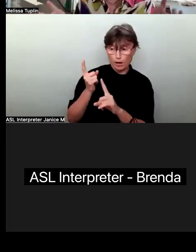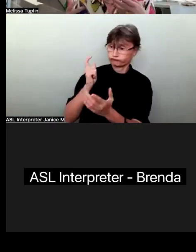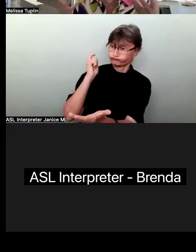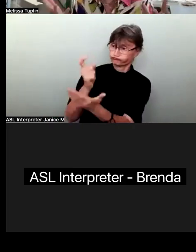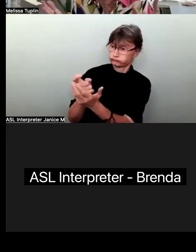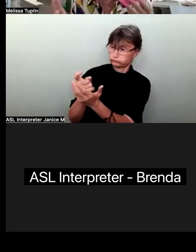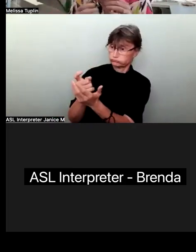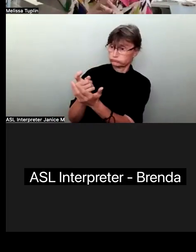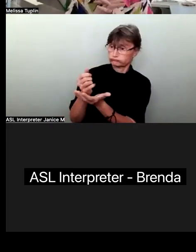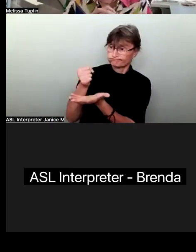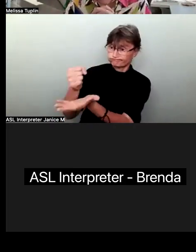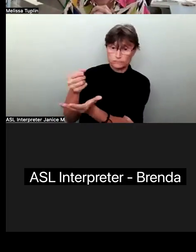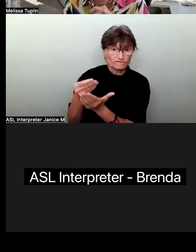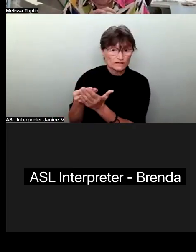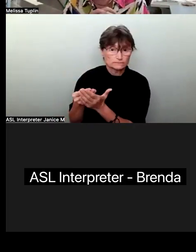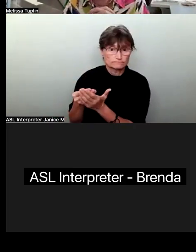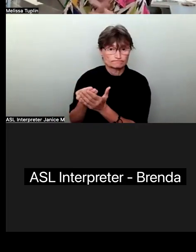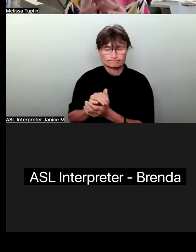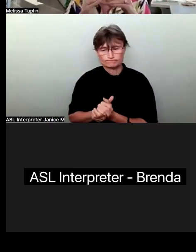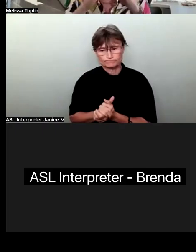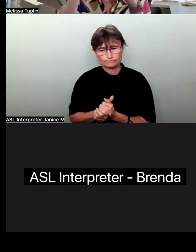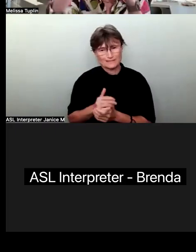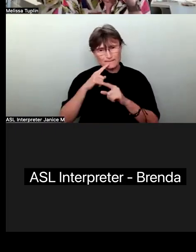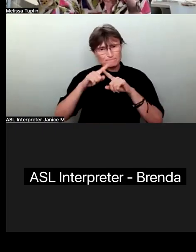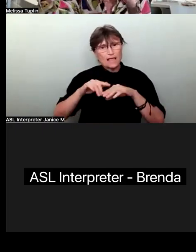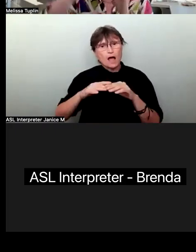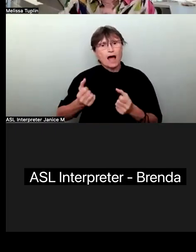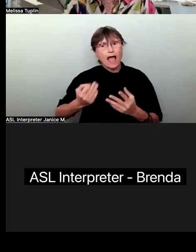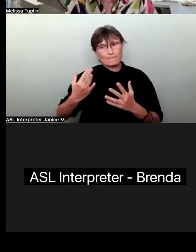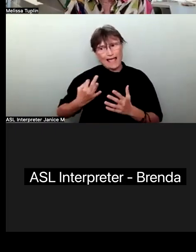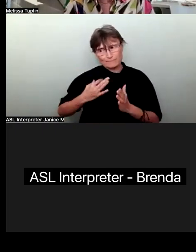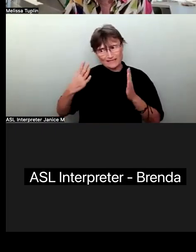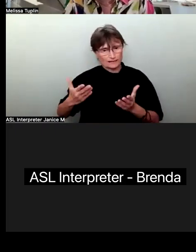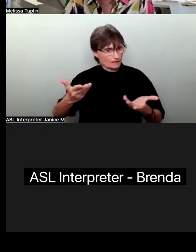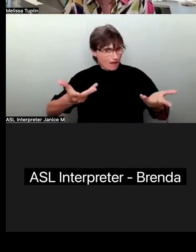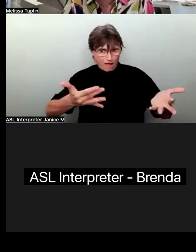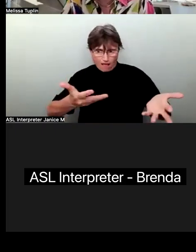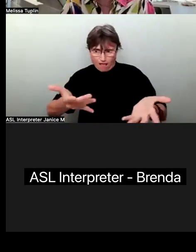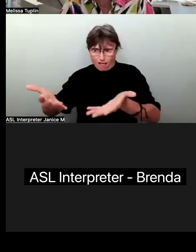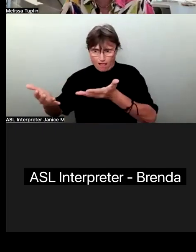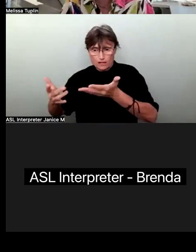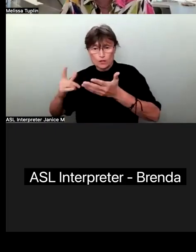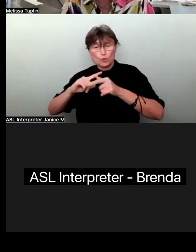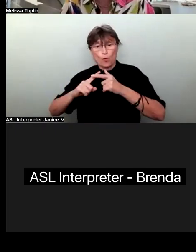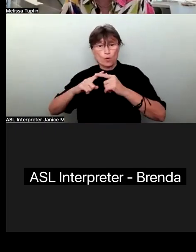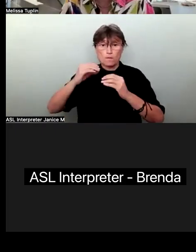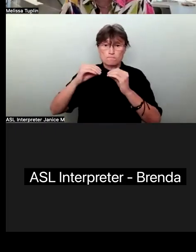highly likely that based on total competition, a higher score than 65 per cent will be required to